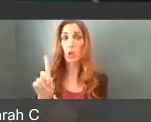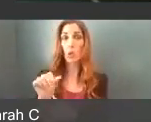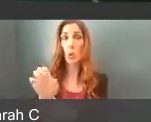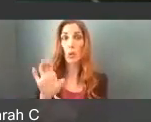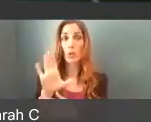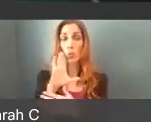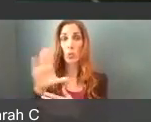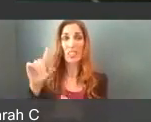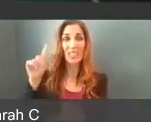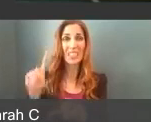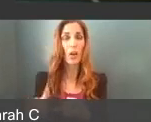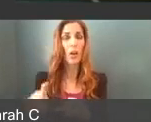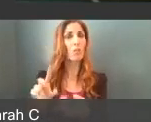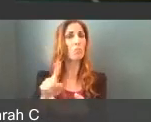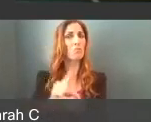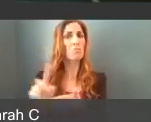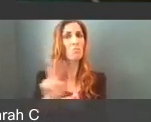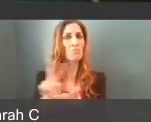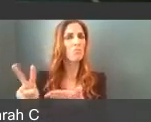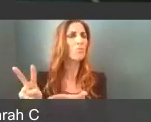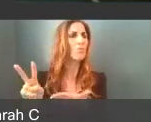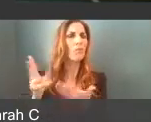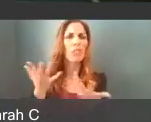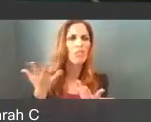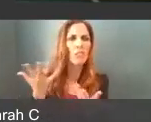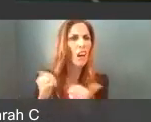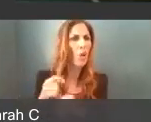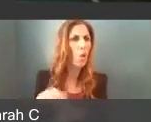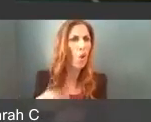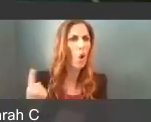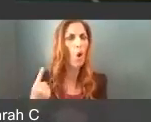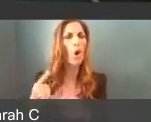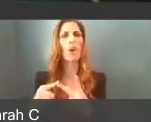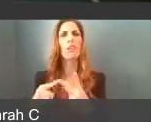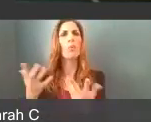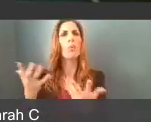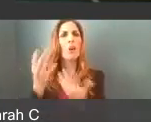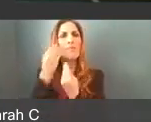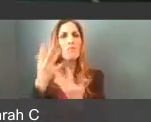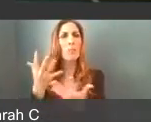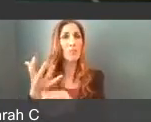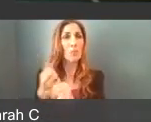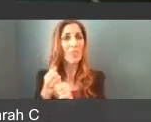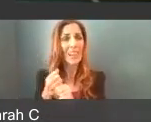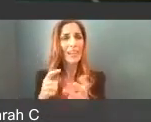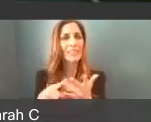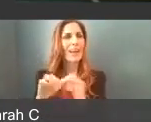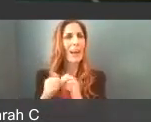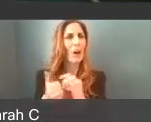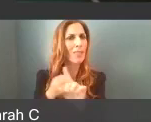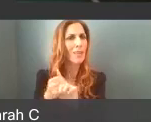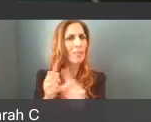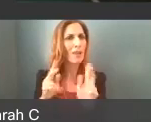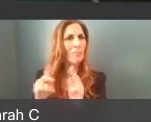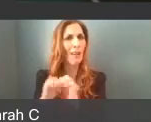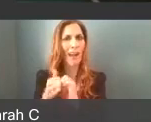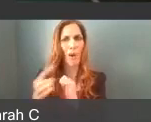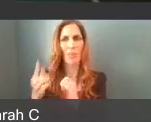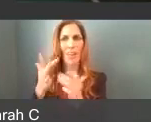several weeks or just one week? How, what information are you getting and how does it impact people as to how this shortfall is going to be made up?